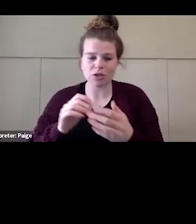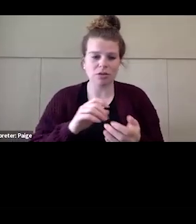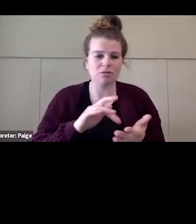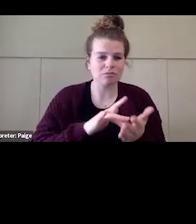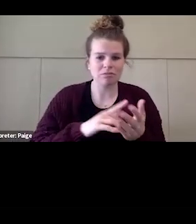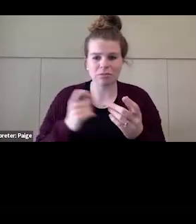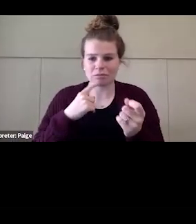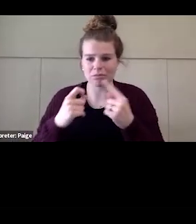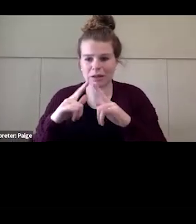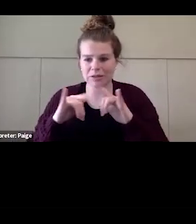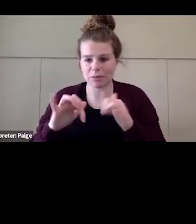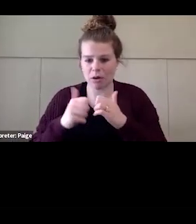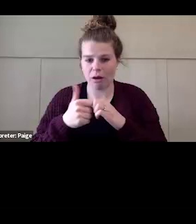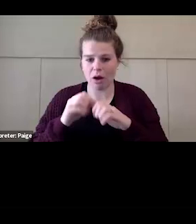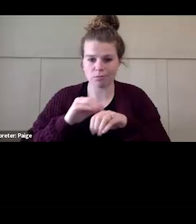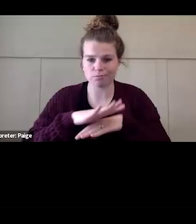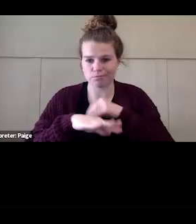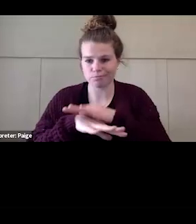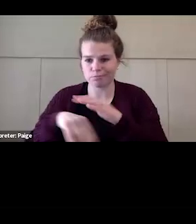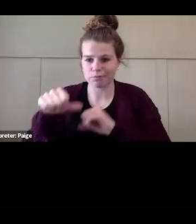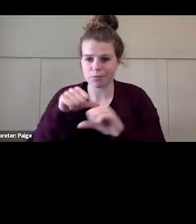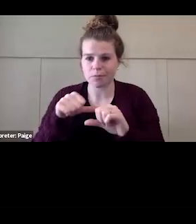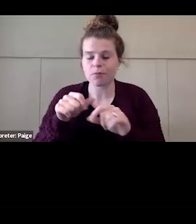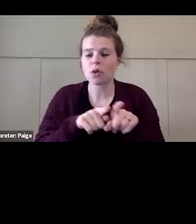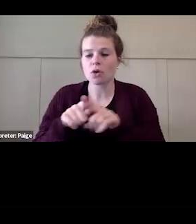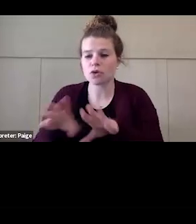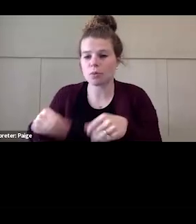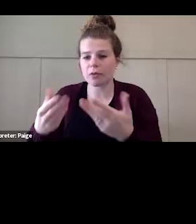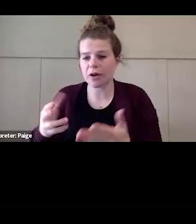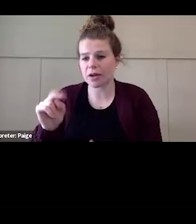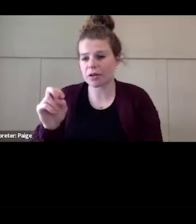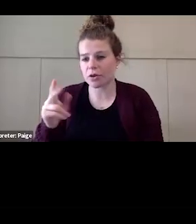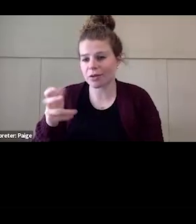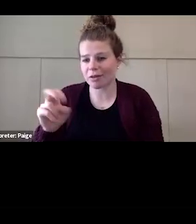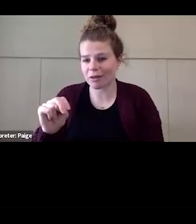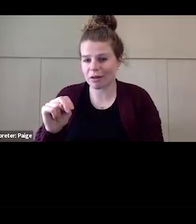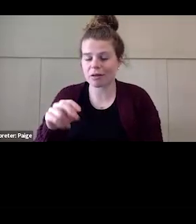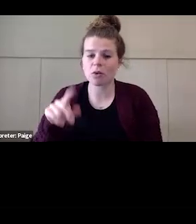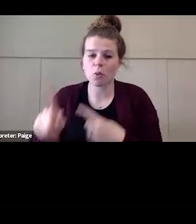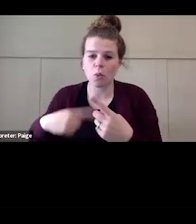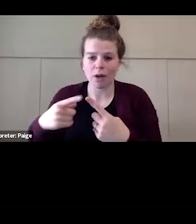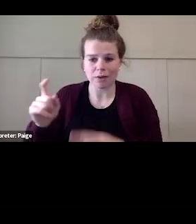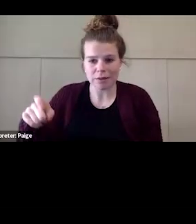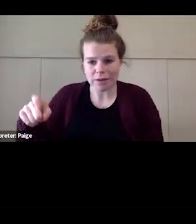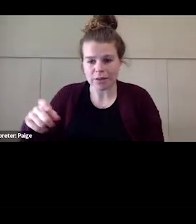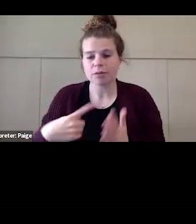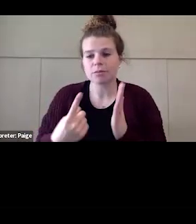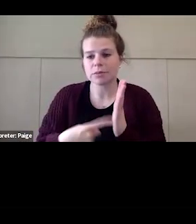They're also able to provide Narcan on scene as needed. There's been times where we've interacted with folks